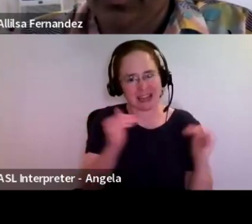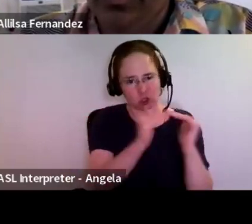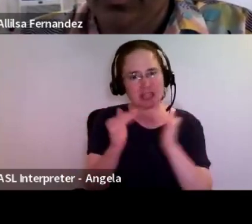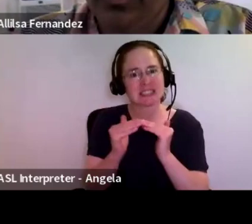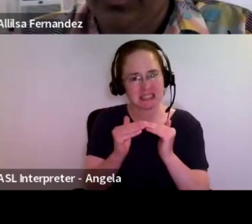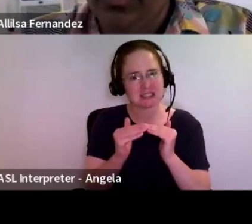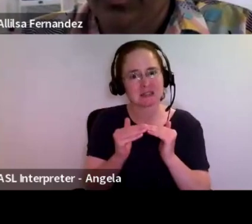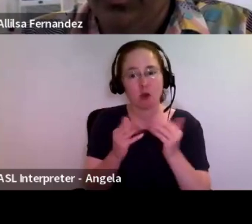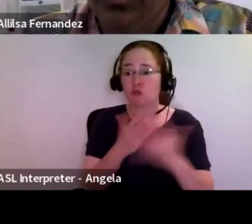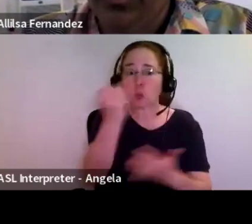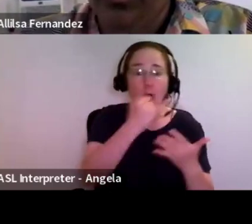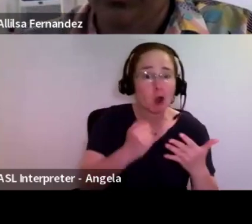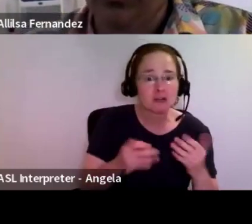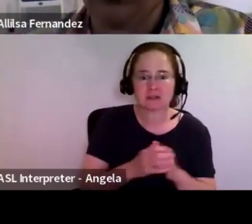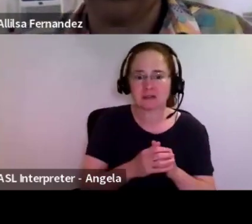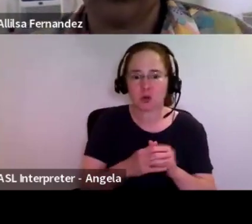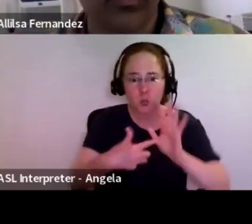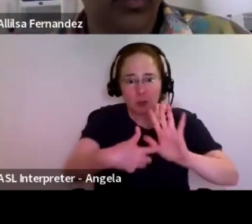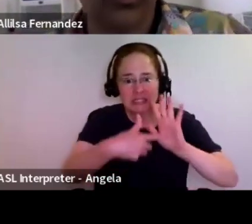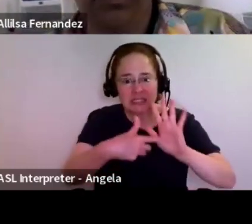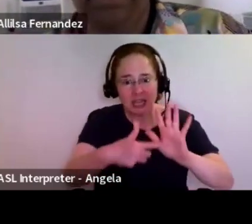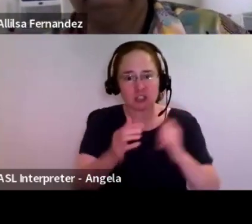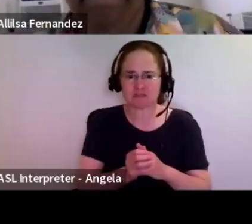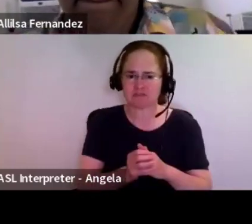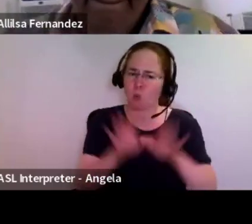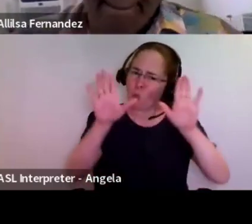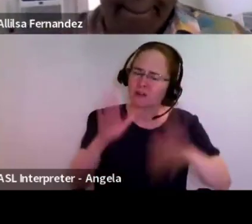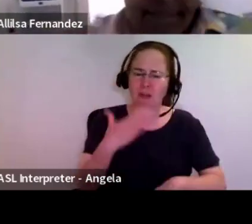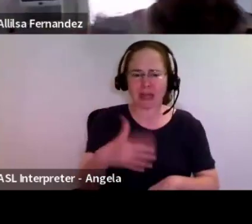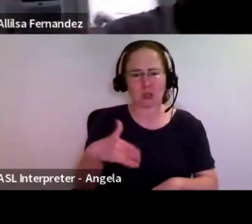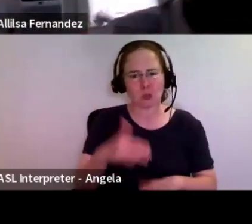through arts representation. Wonderful. Thank you, Santa.